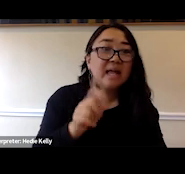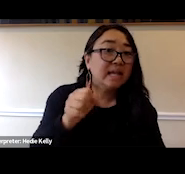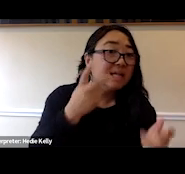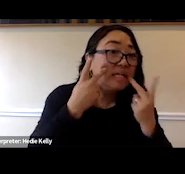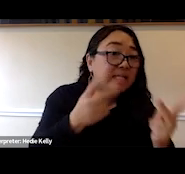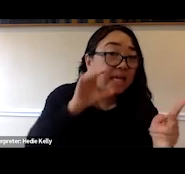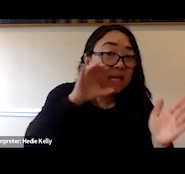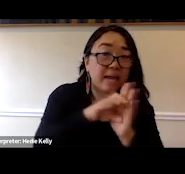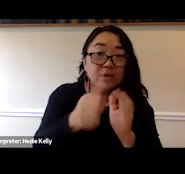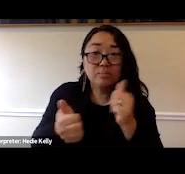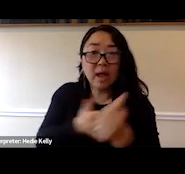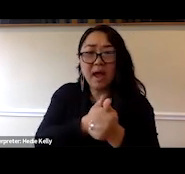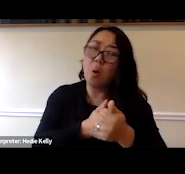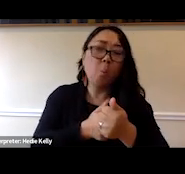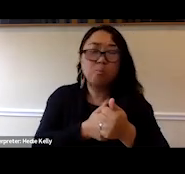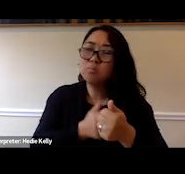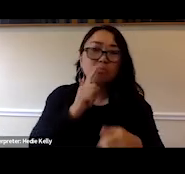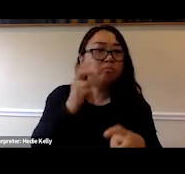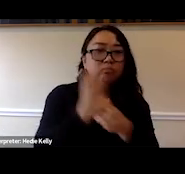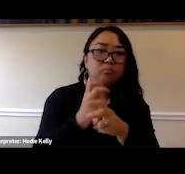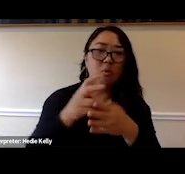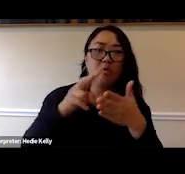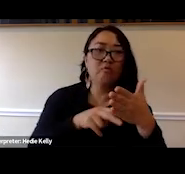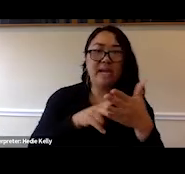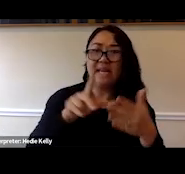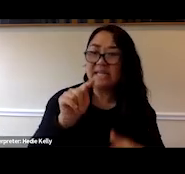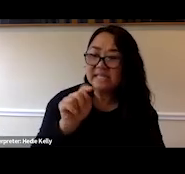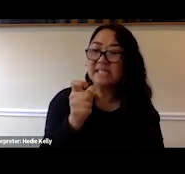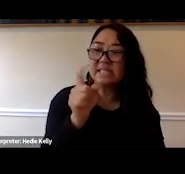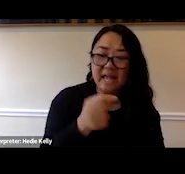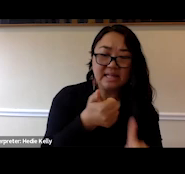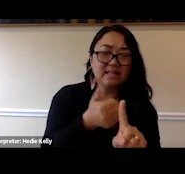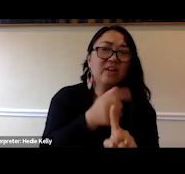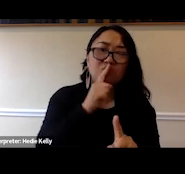but it really impedes the legibility of the text. And so